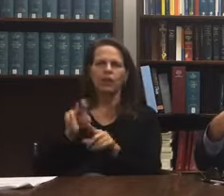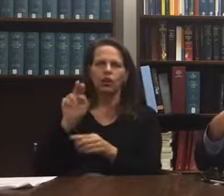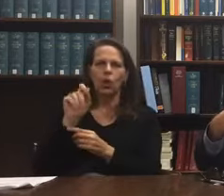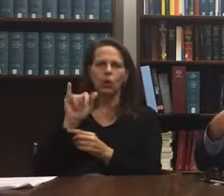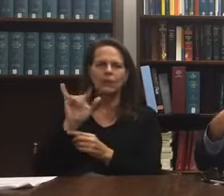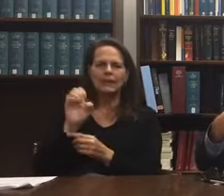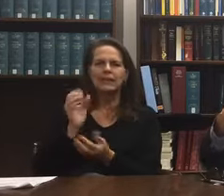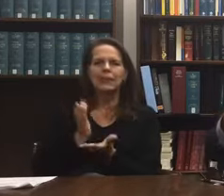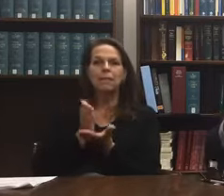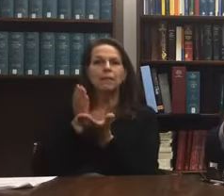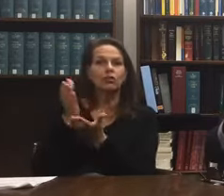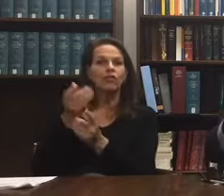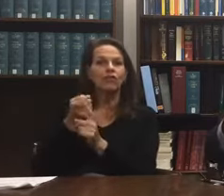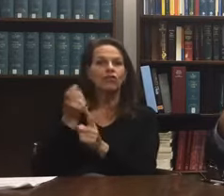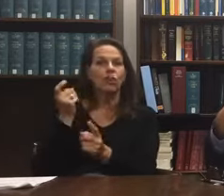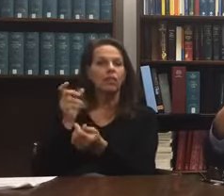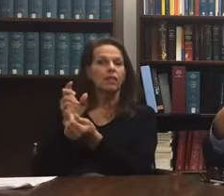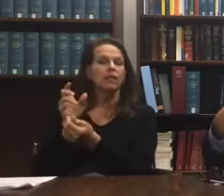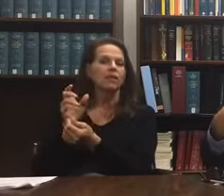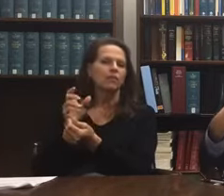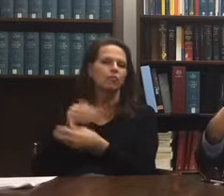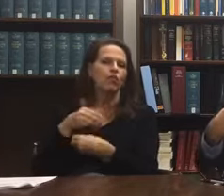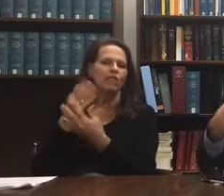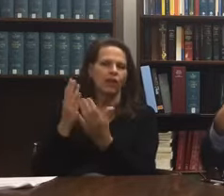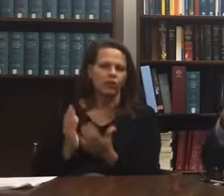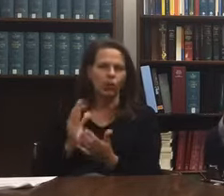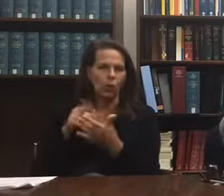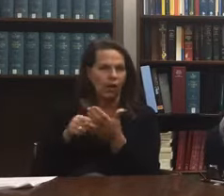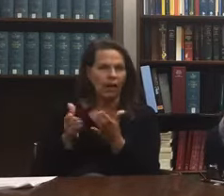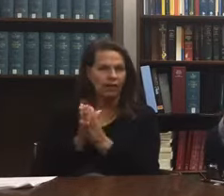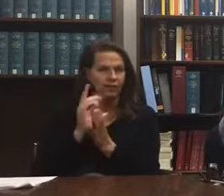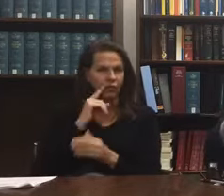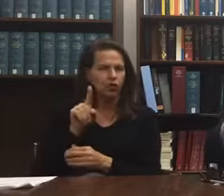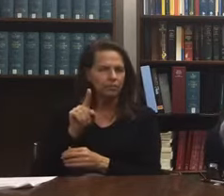from the provider for what they were asking for it may have some rules or